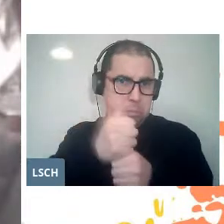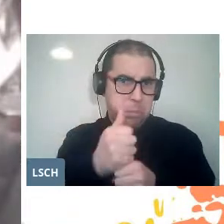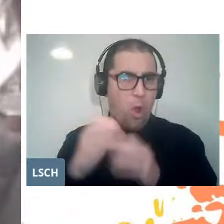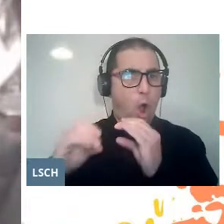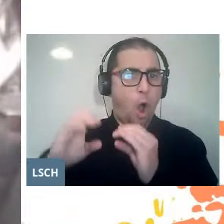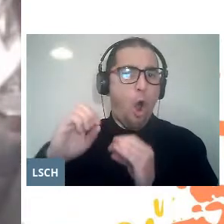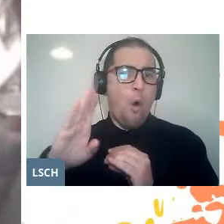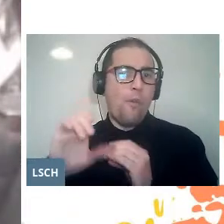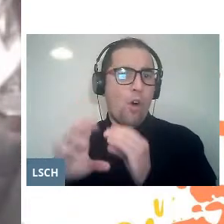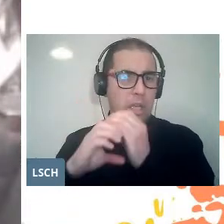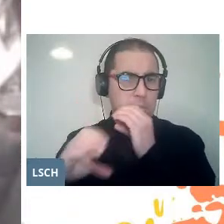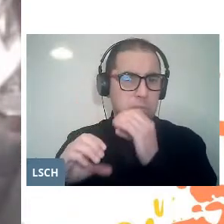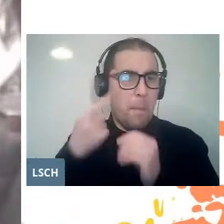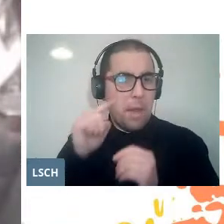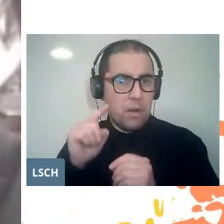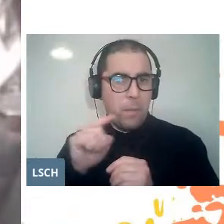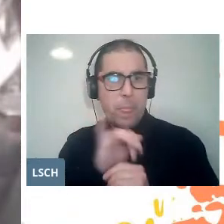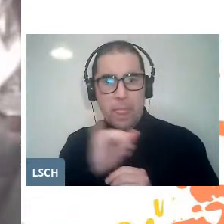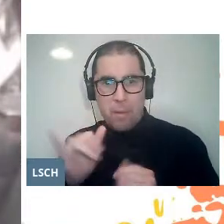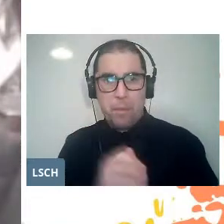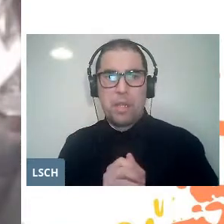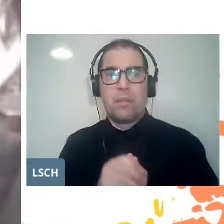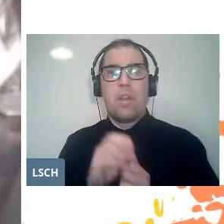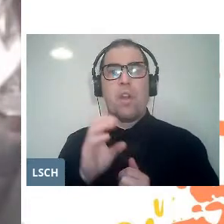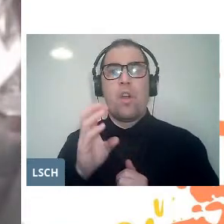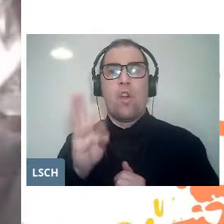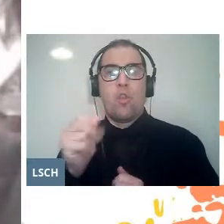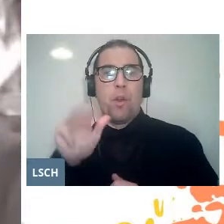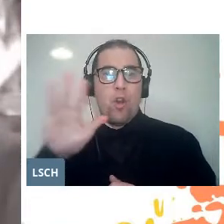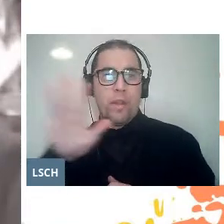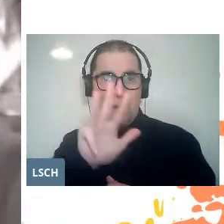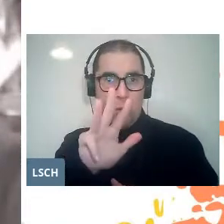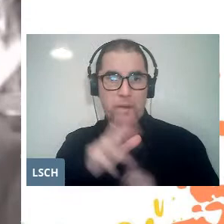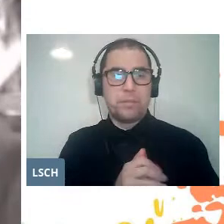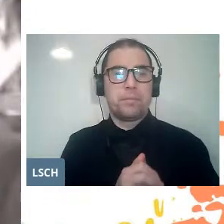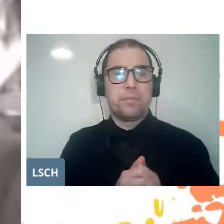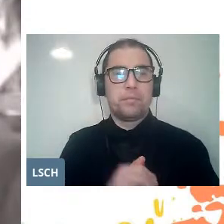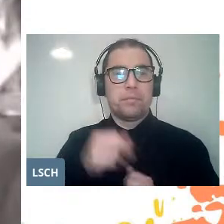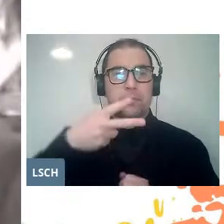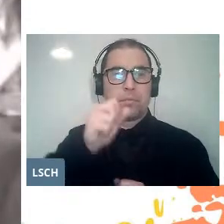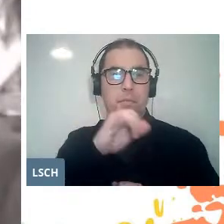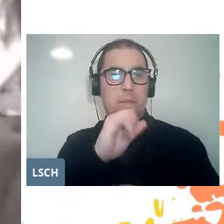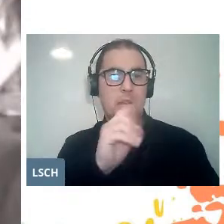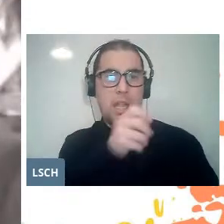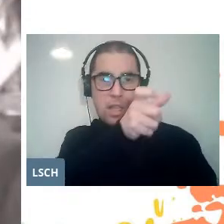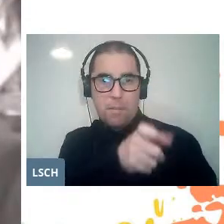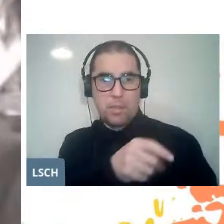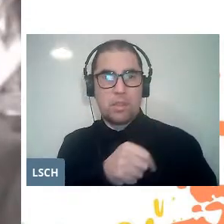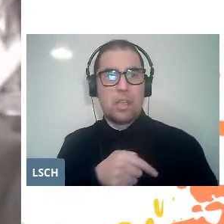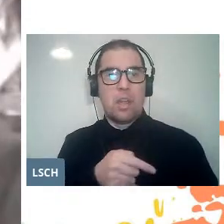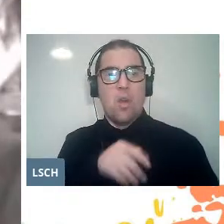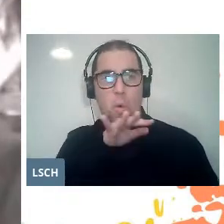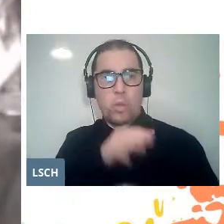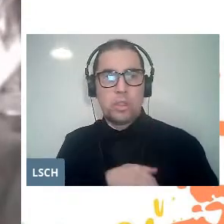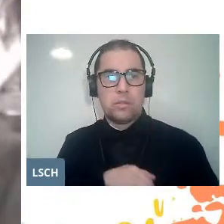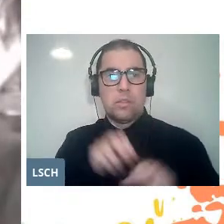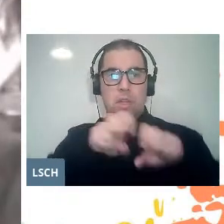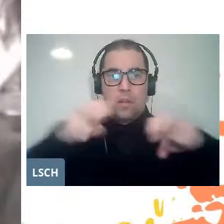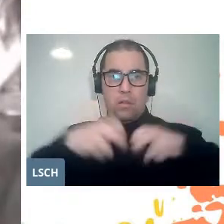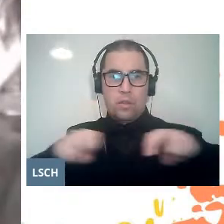Only from symphony number 99 did Haydn use the so-called complete classical orchestra,